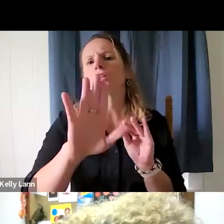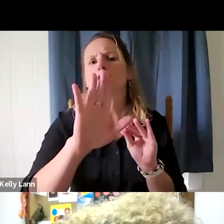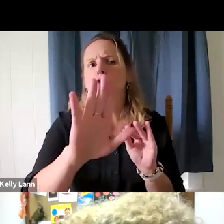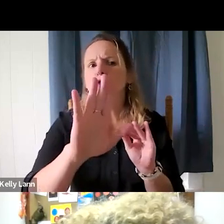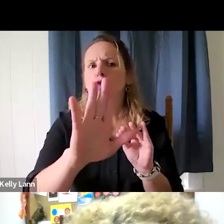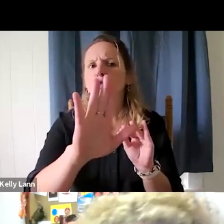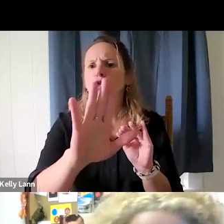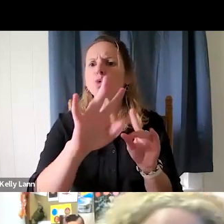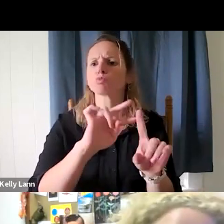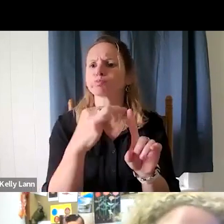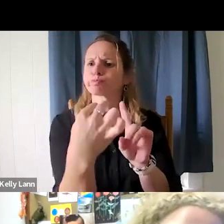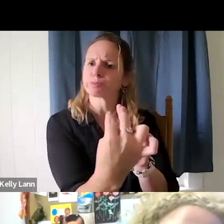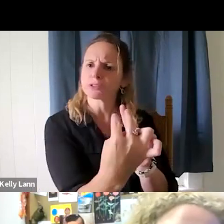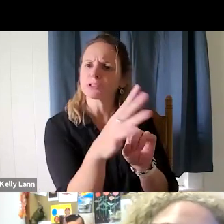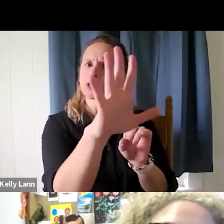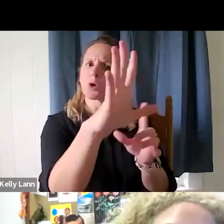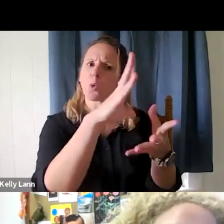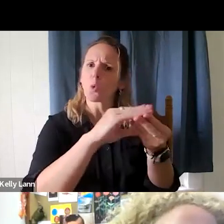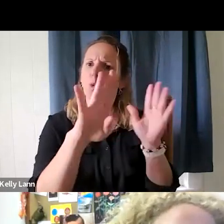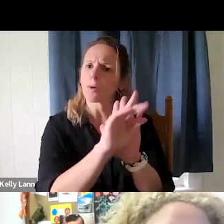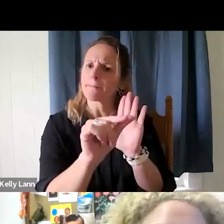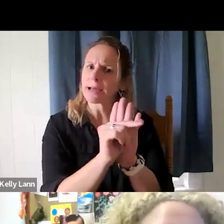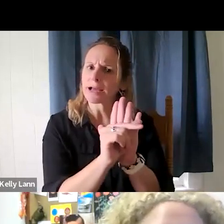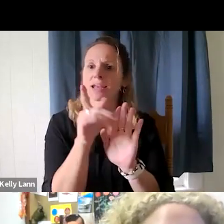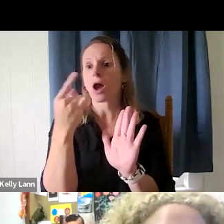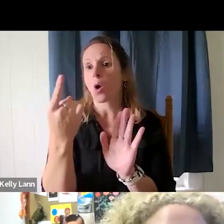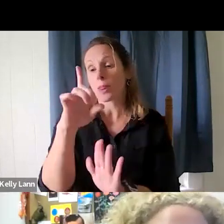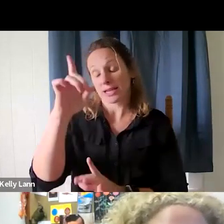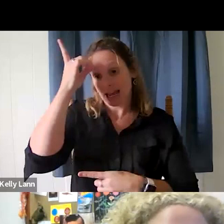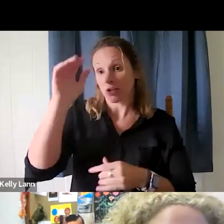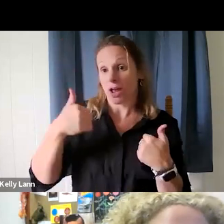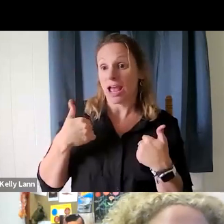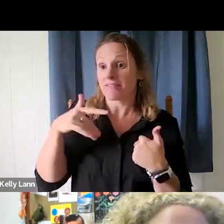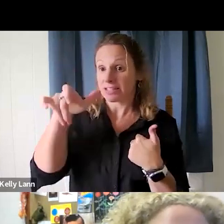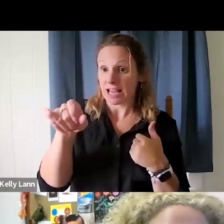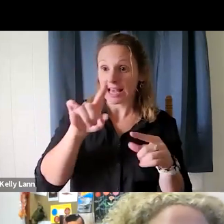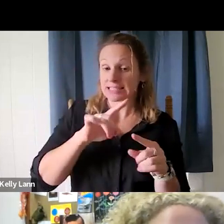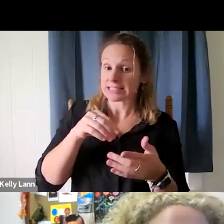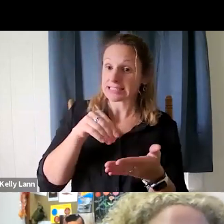And it's not just that you have this diagnosis that's listed in your medical records,